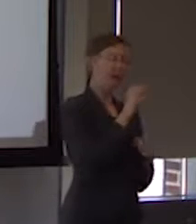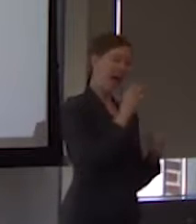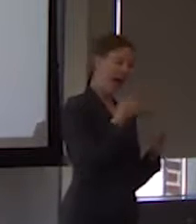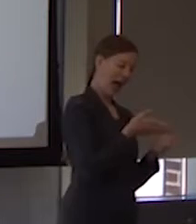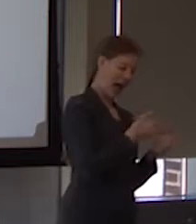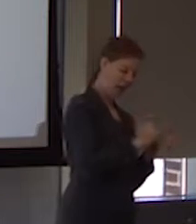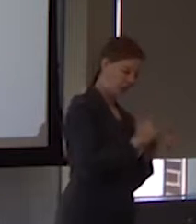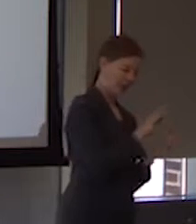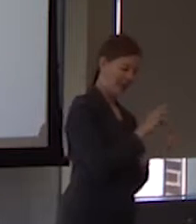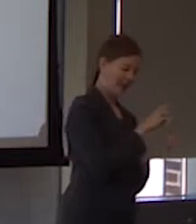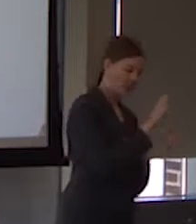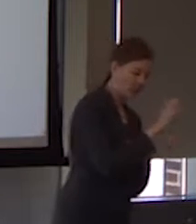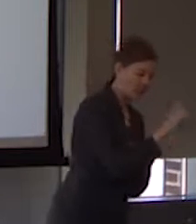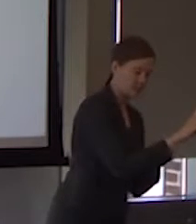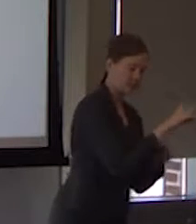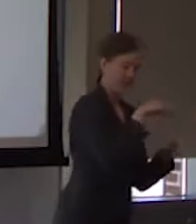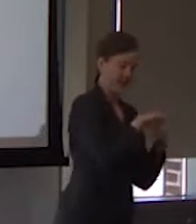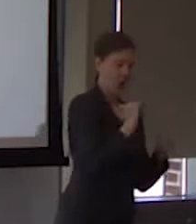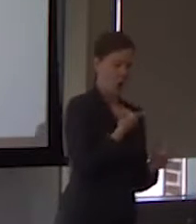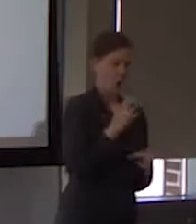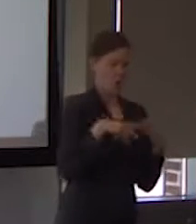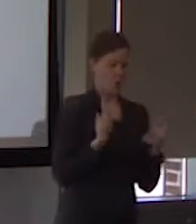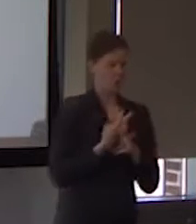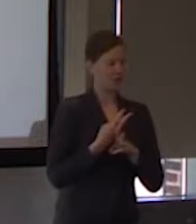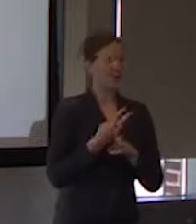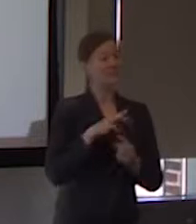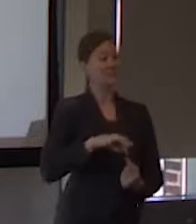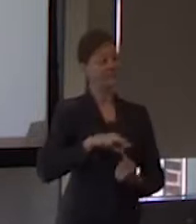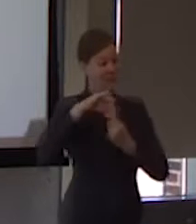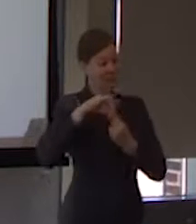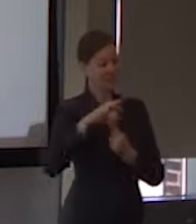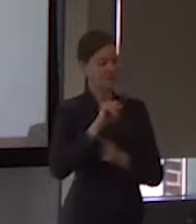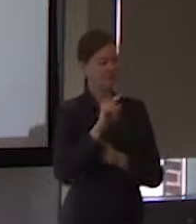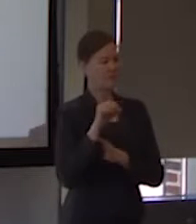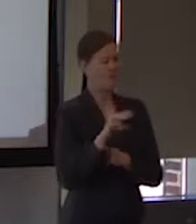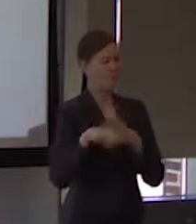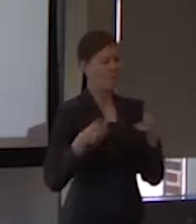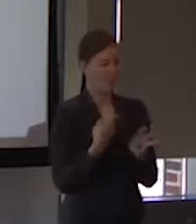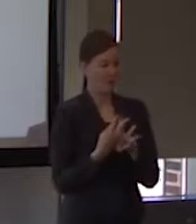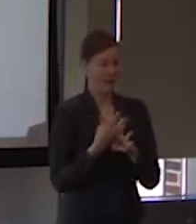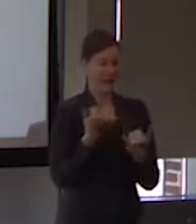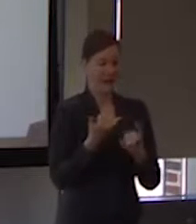especially in our stem world. For equity to exists in an increasingly technological world,